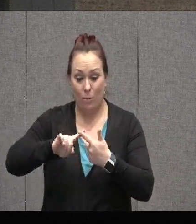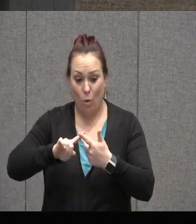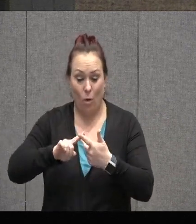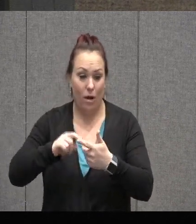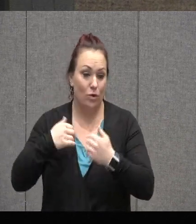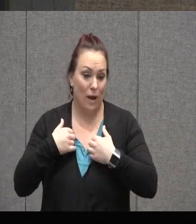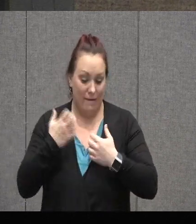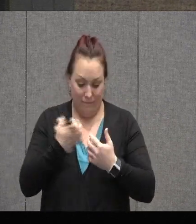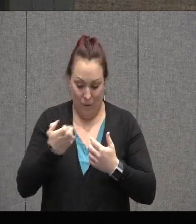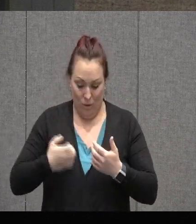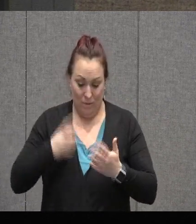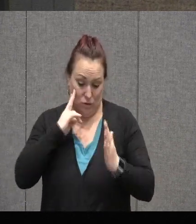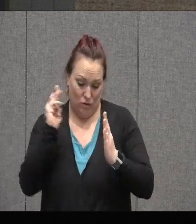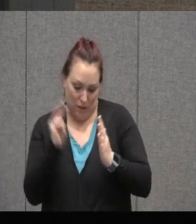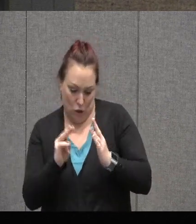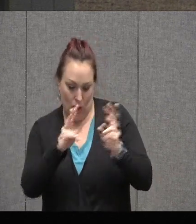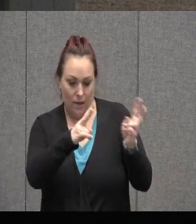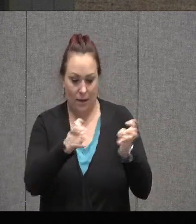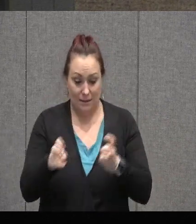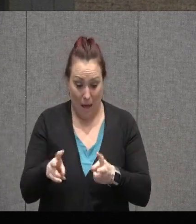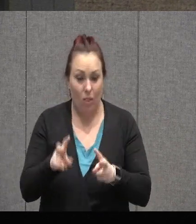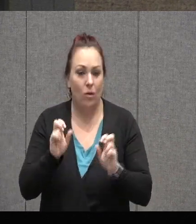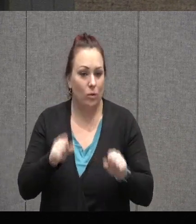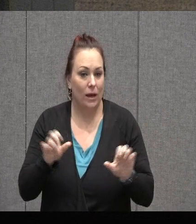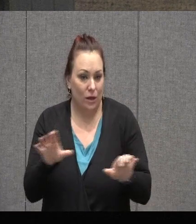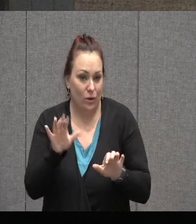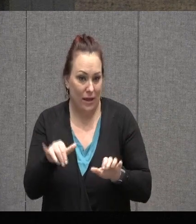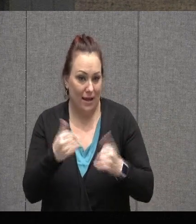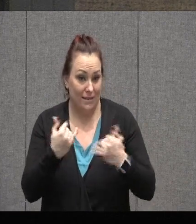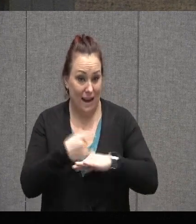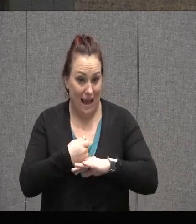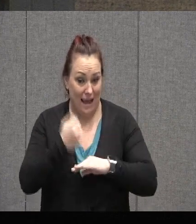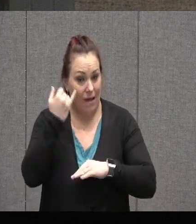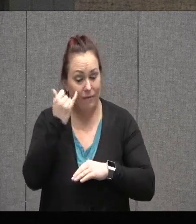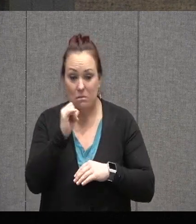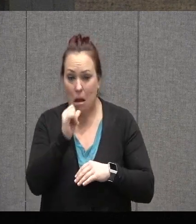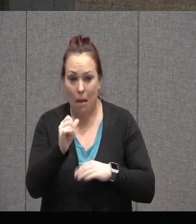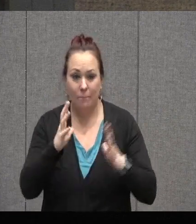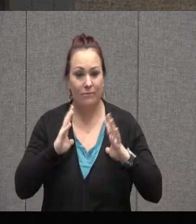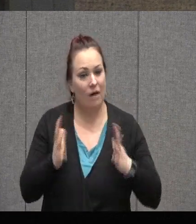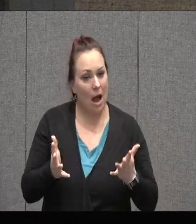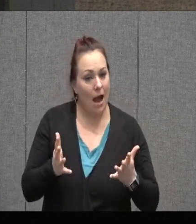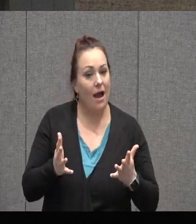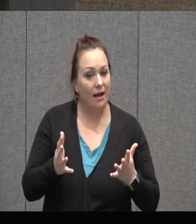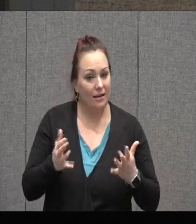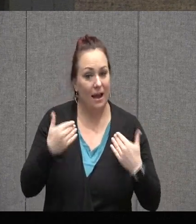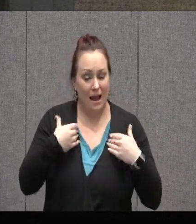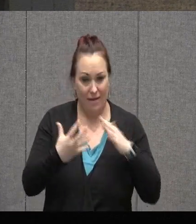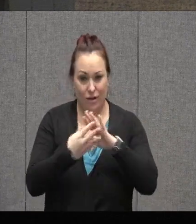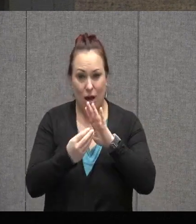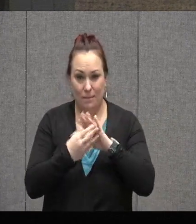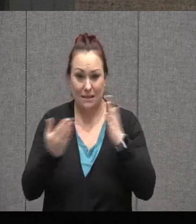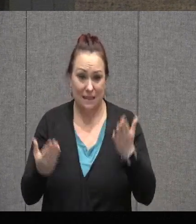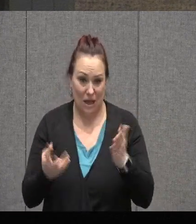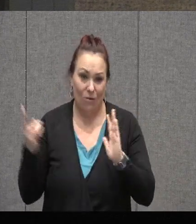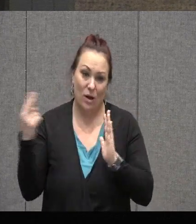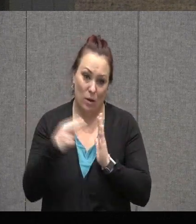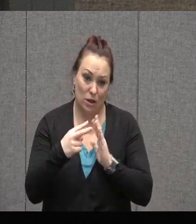that would be one way to look at those today. If you don't today, don't worry. I have copies here, we're gonna look at them,